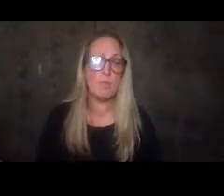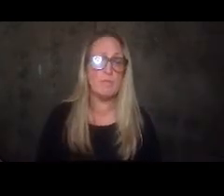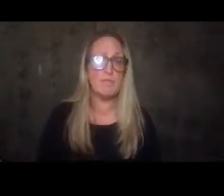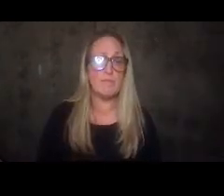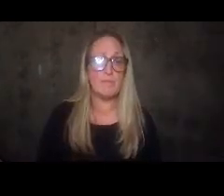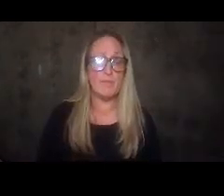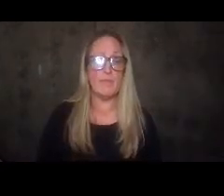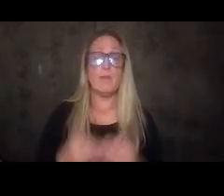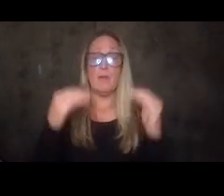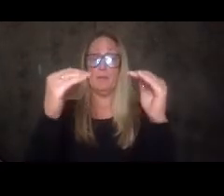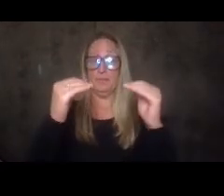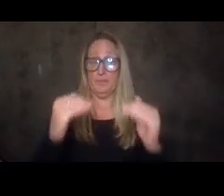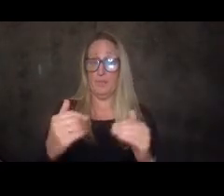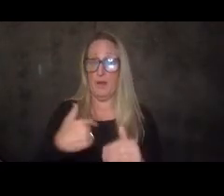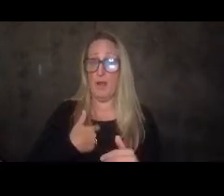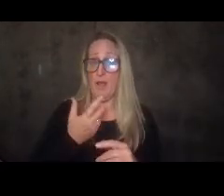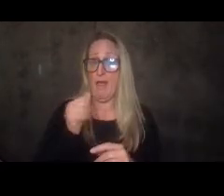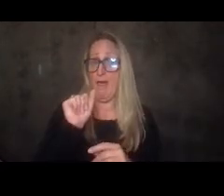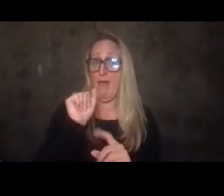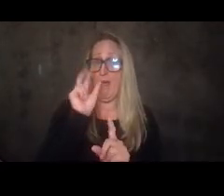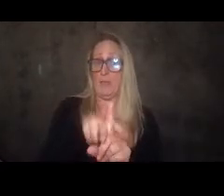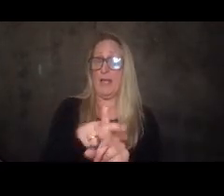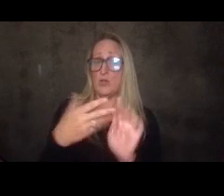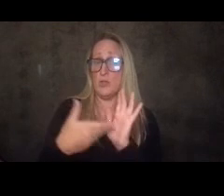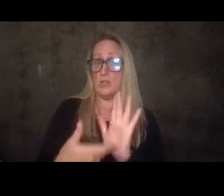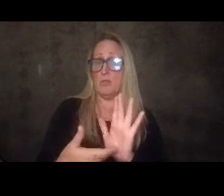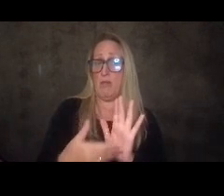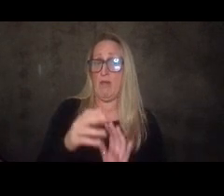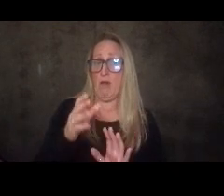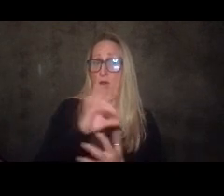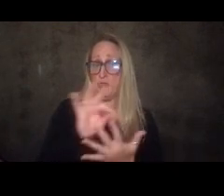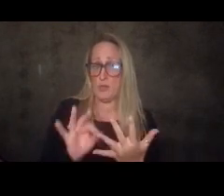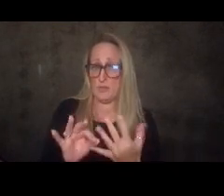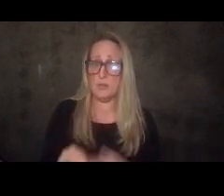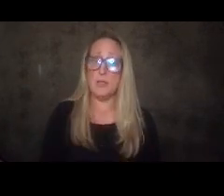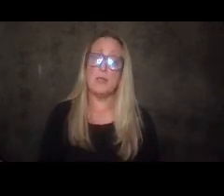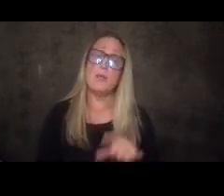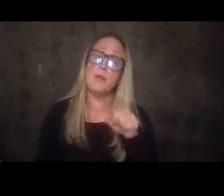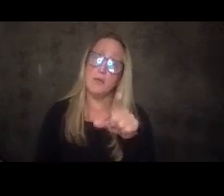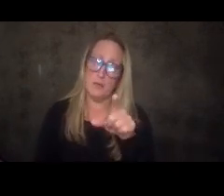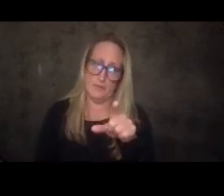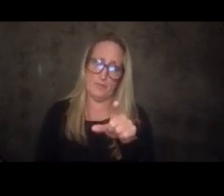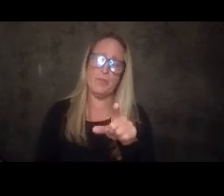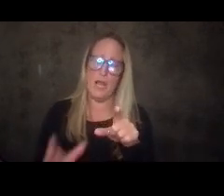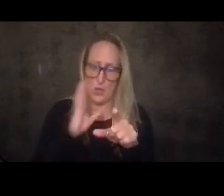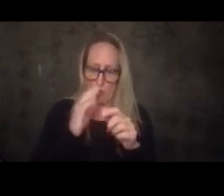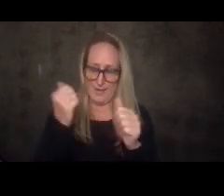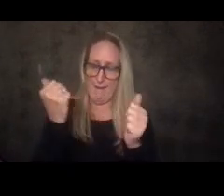Below the feedback options we have application display options, so this I also know as in every application there are